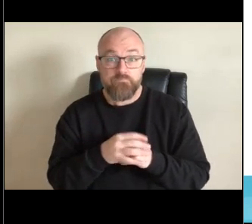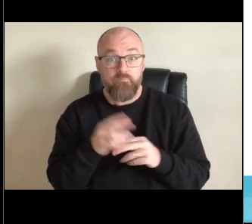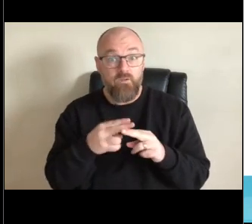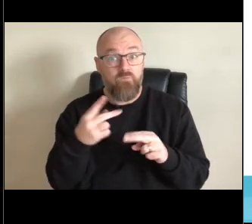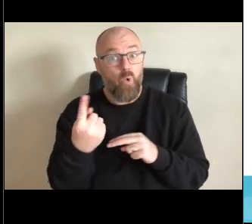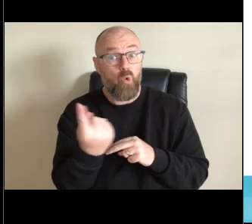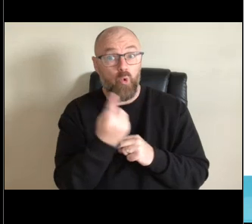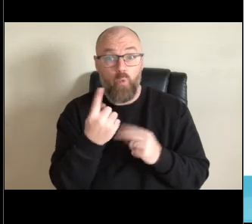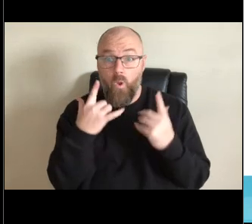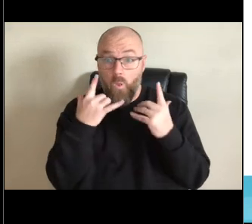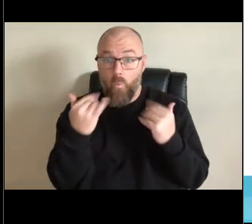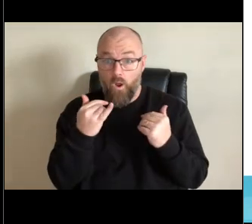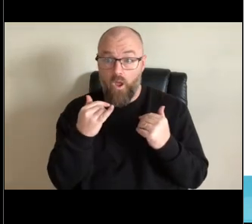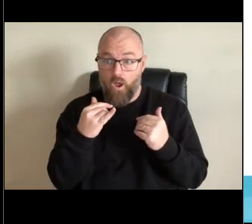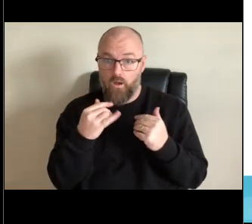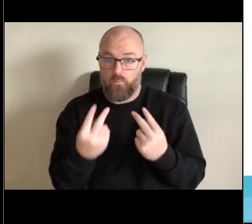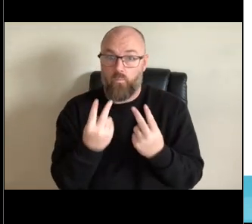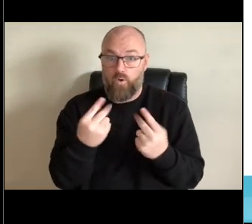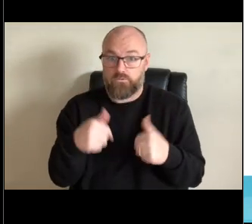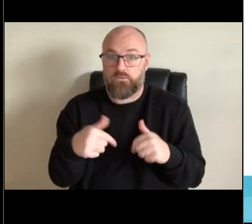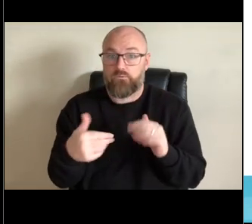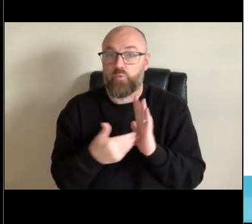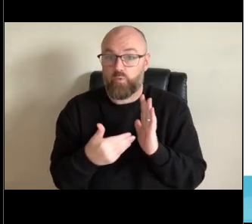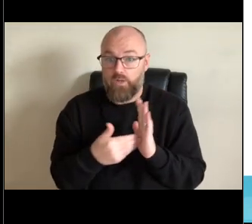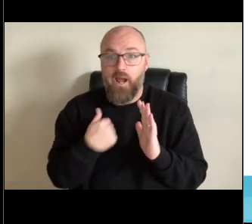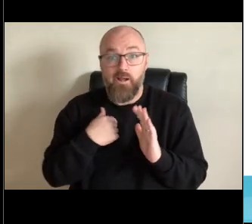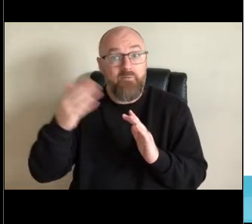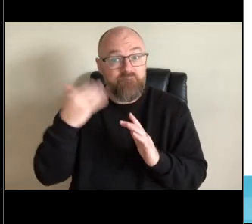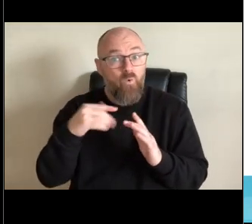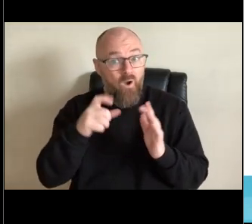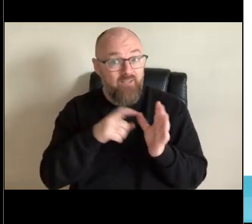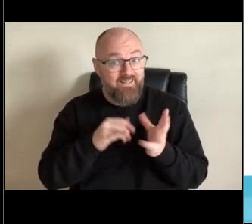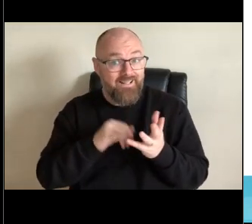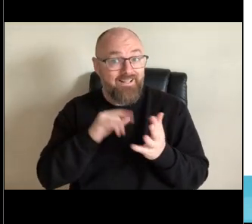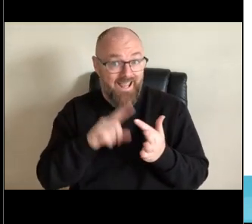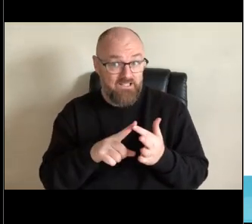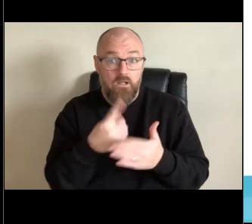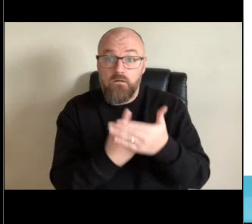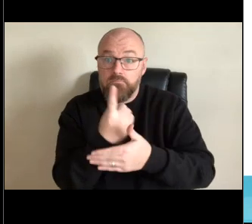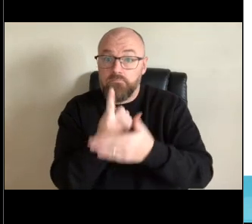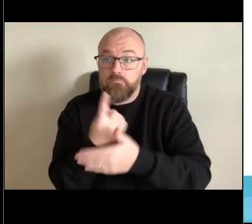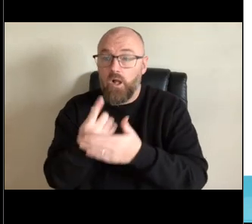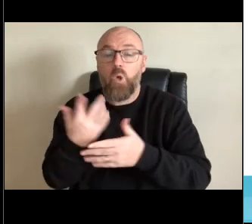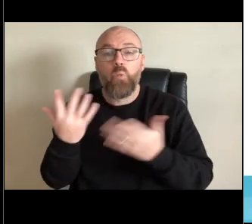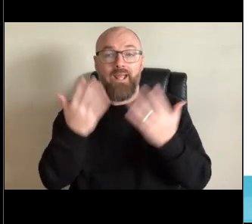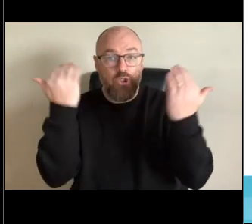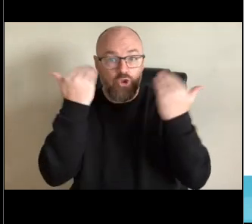are some cases that were decided around that where um judges will make orders that they can't start a